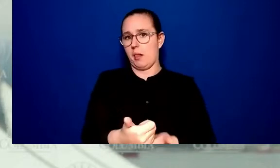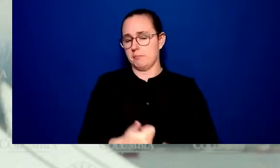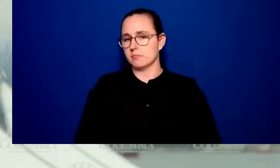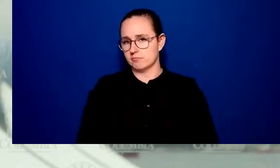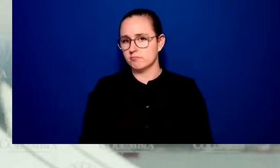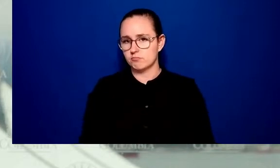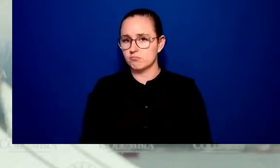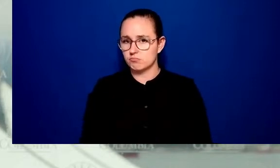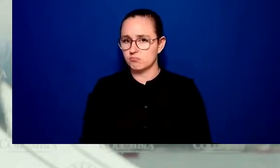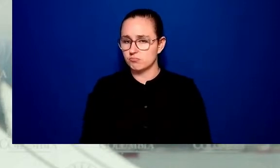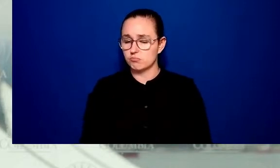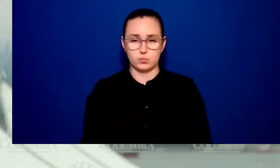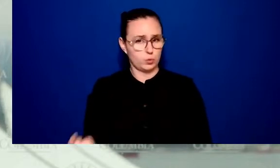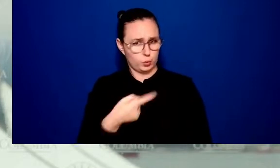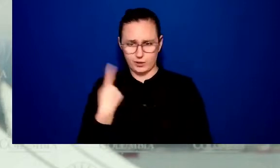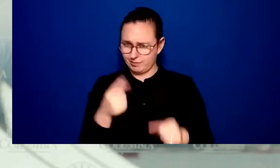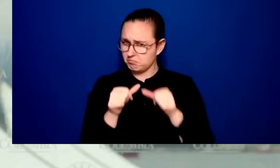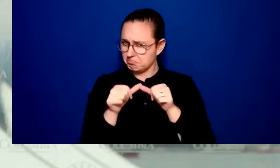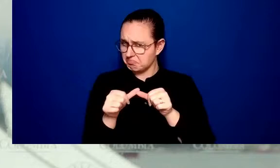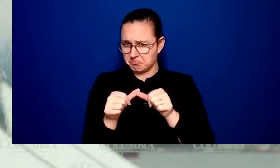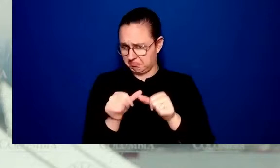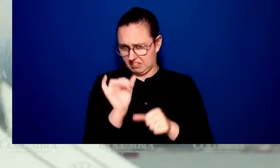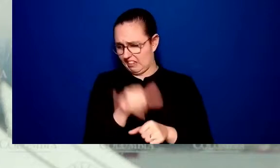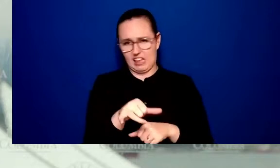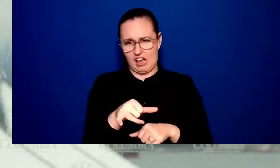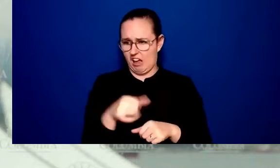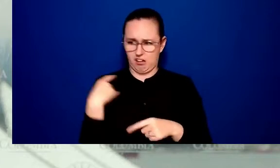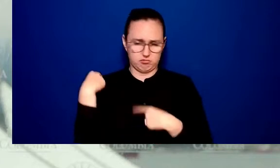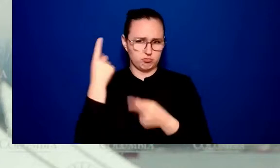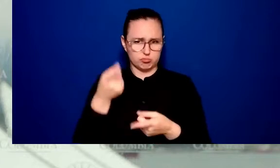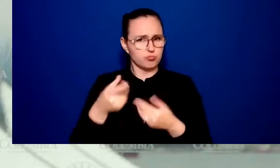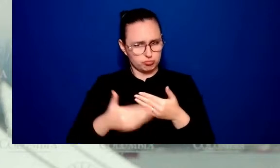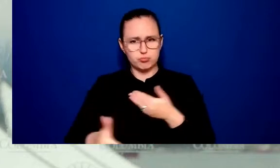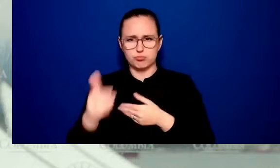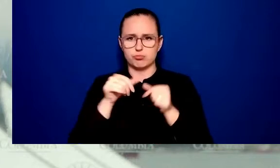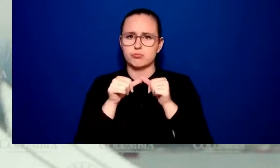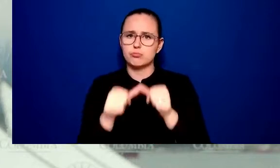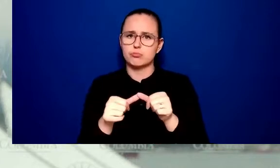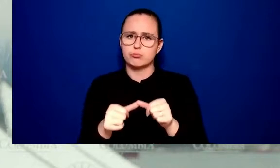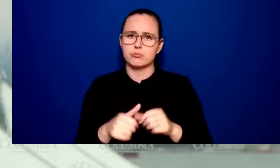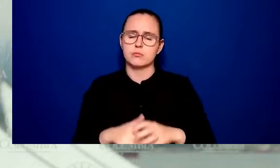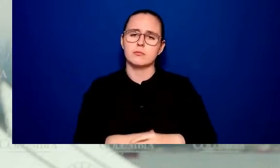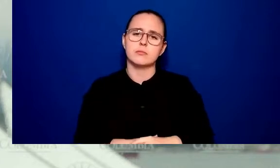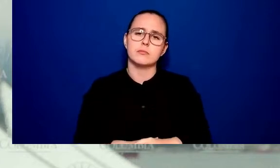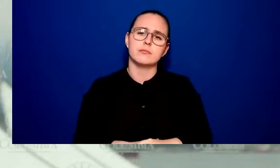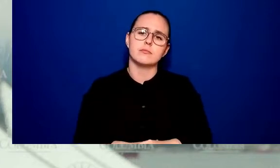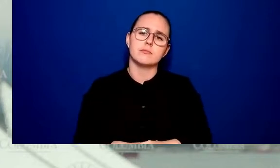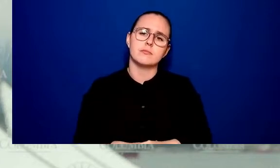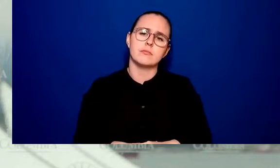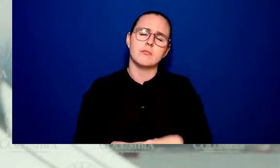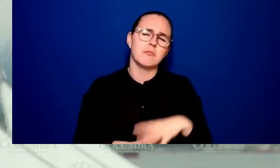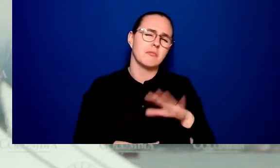do that. So those resources uh, in those care homes that are. There's a relatively small